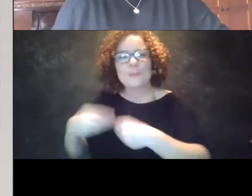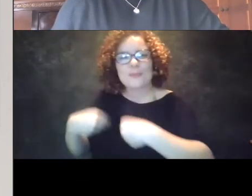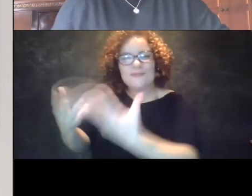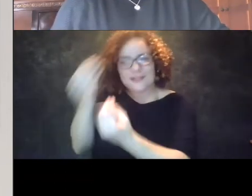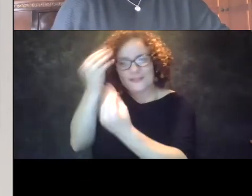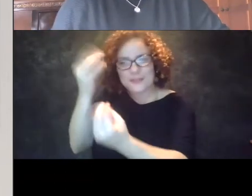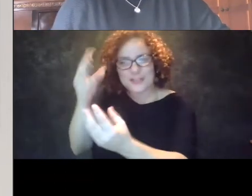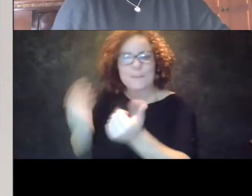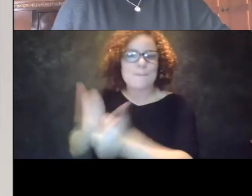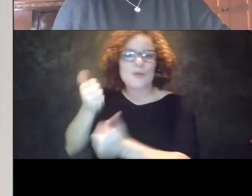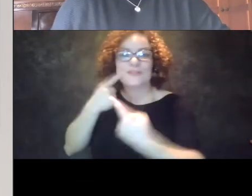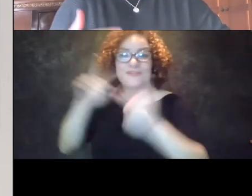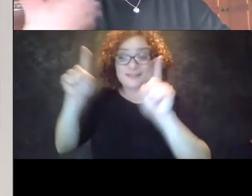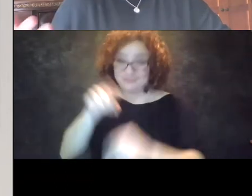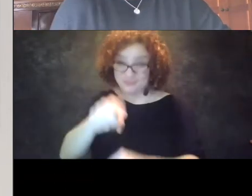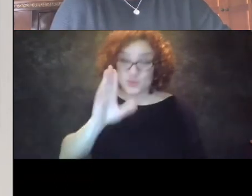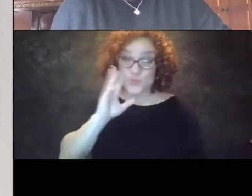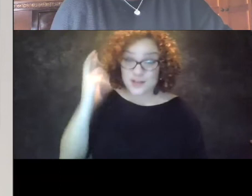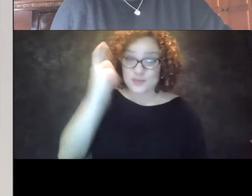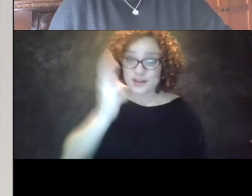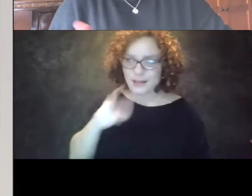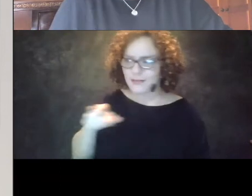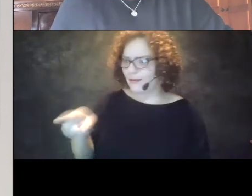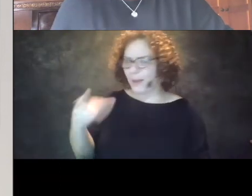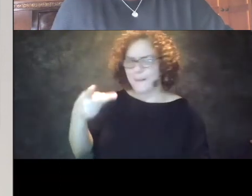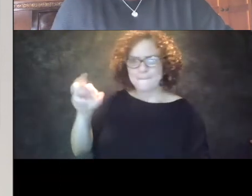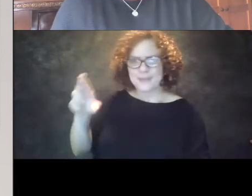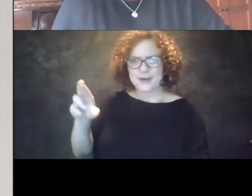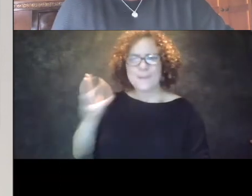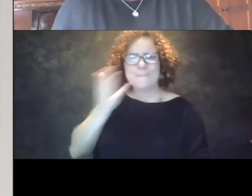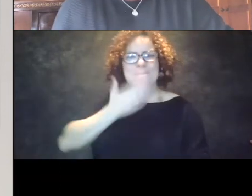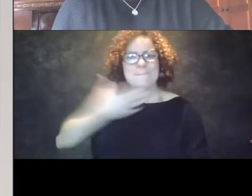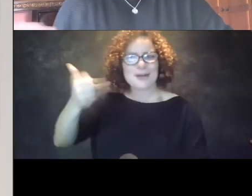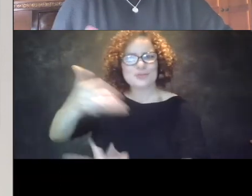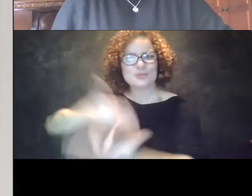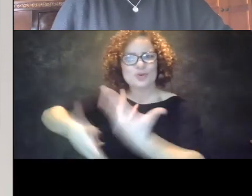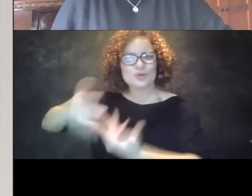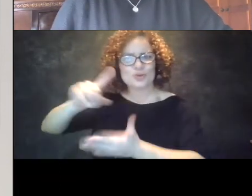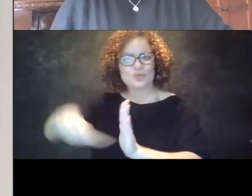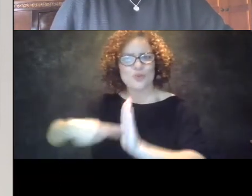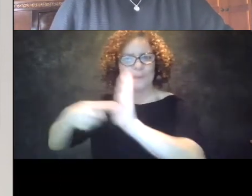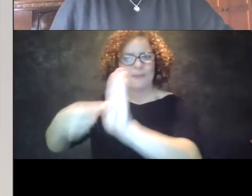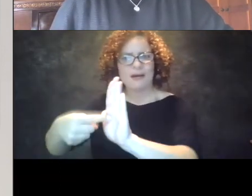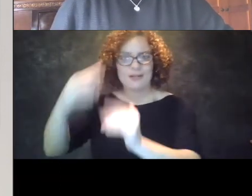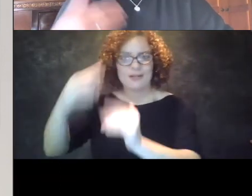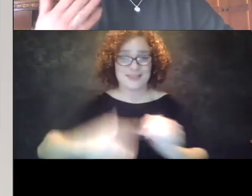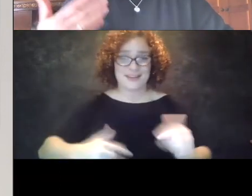be a better role model, social role model for most routines then you can be. So that's